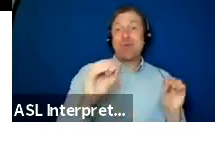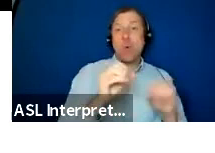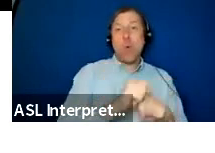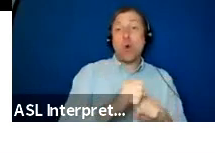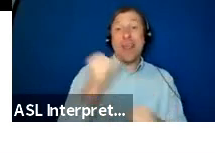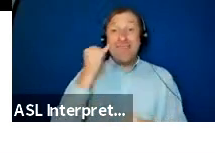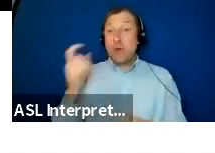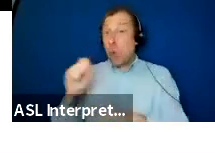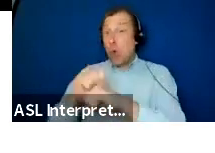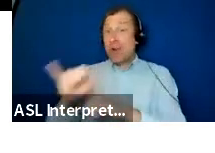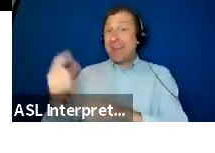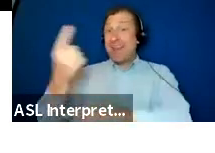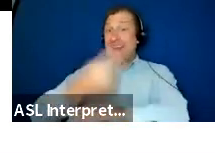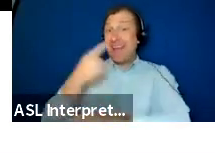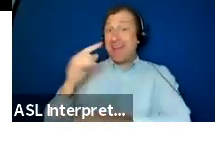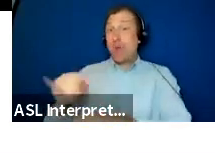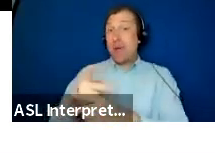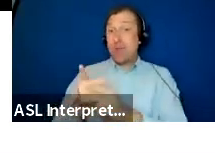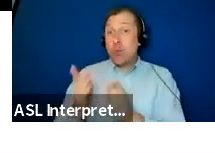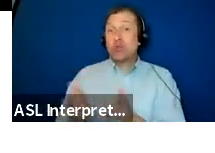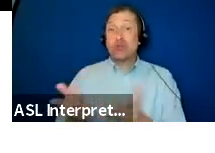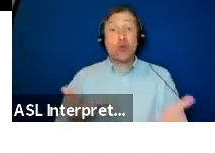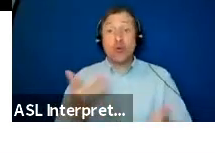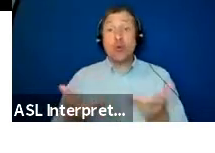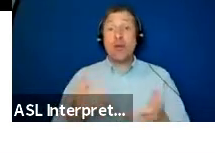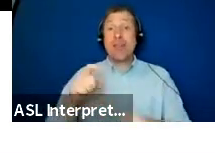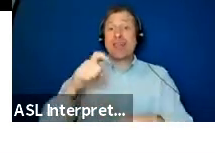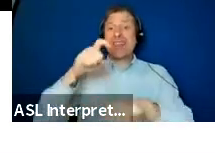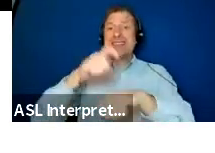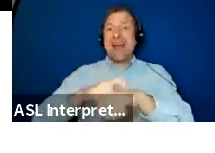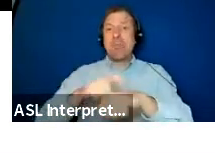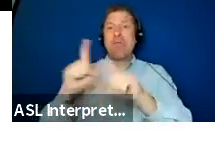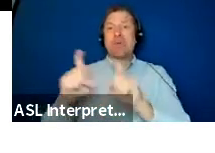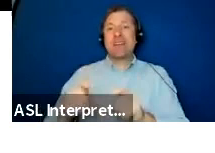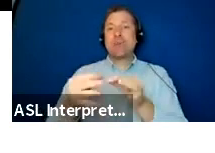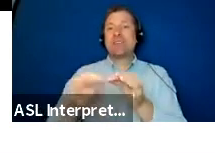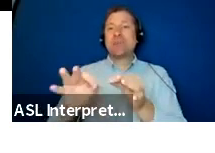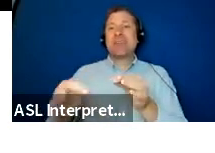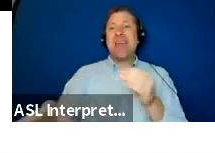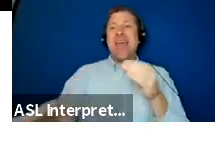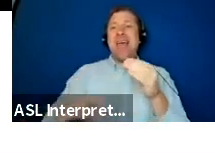for the producer, whenever that work may be, then the time it takes for testing will simply be added to your work time for that day